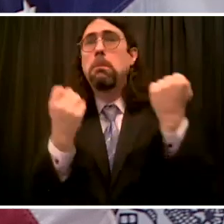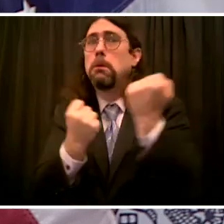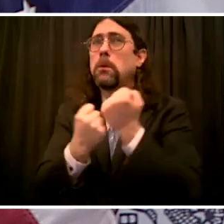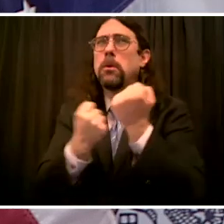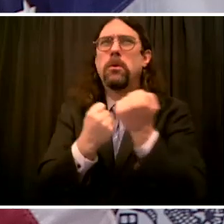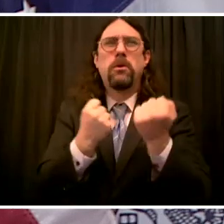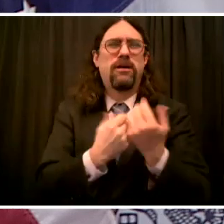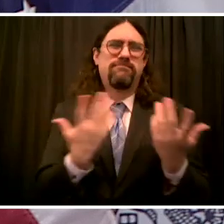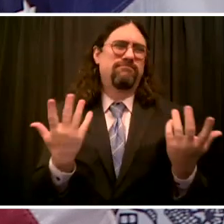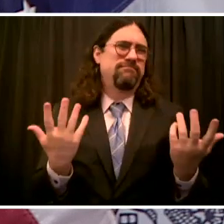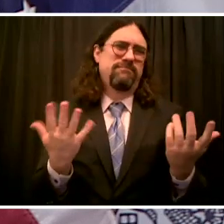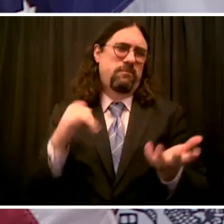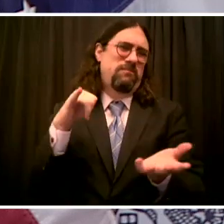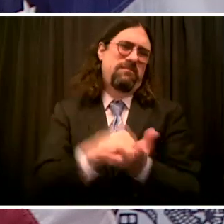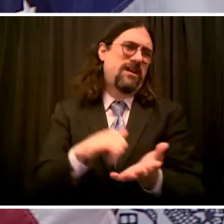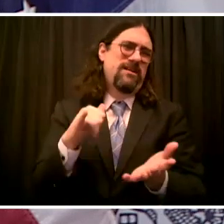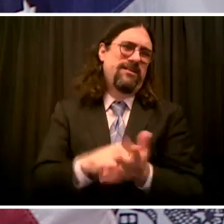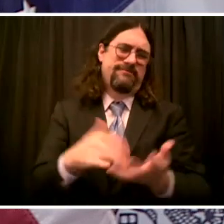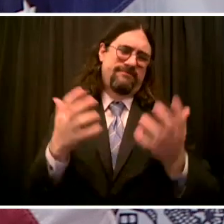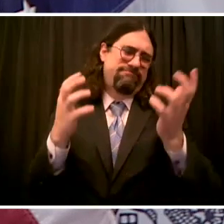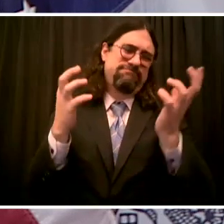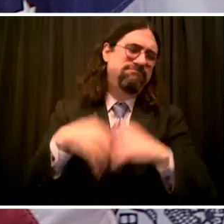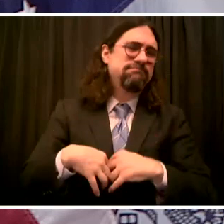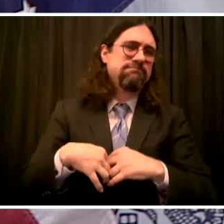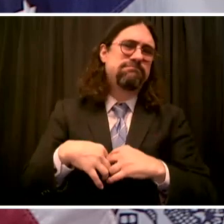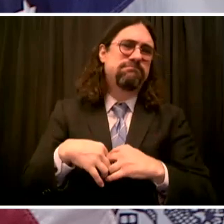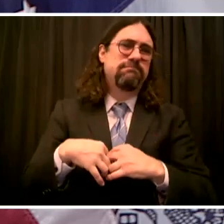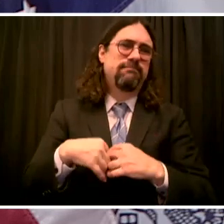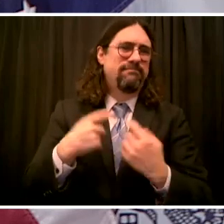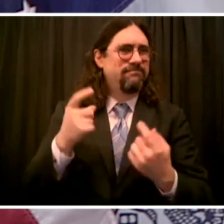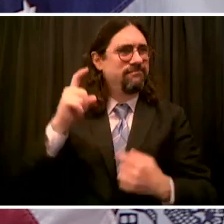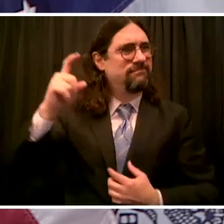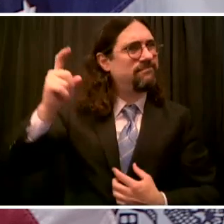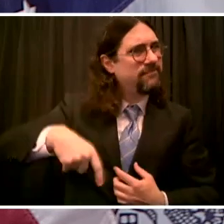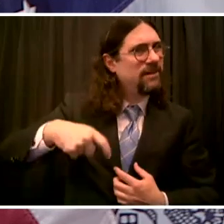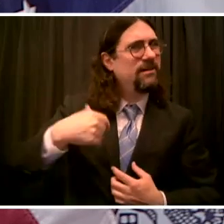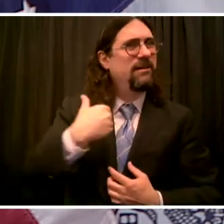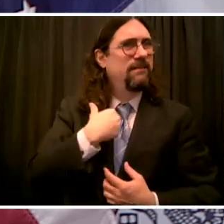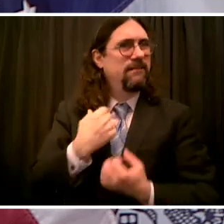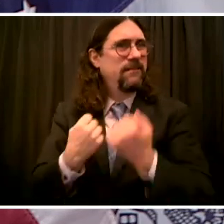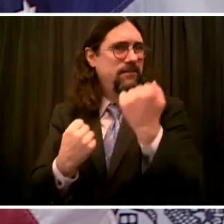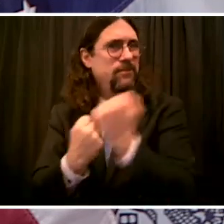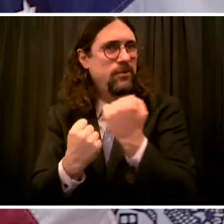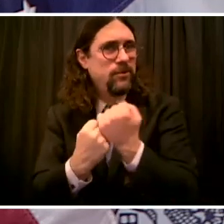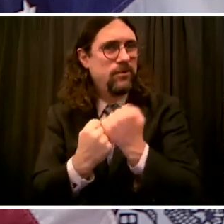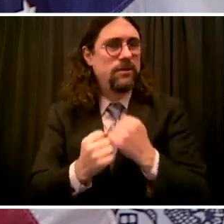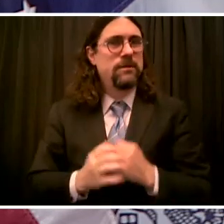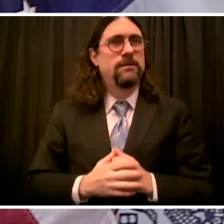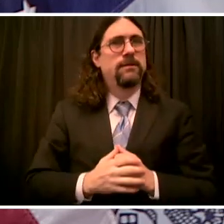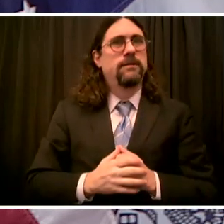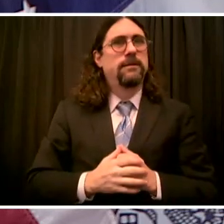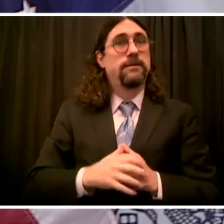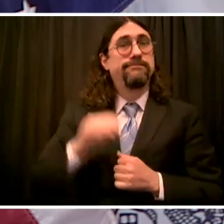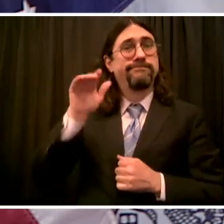SO FOR WEEKSA ND WEEKS NOW, MY